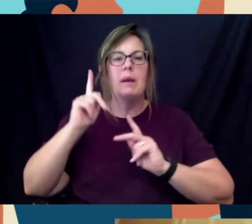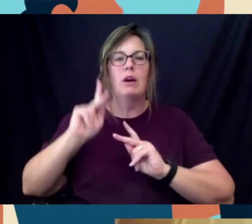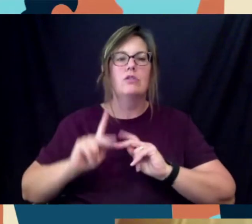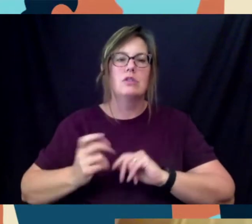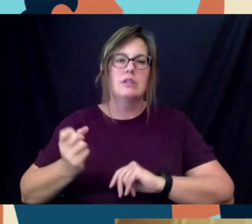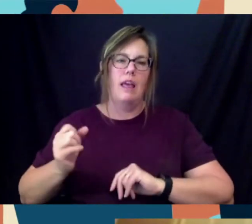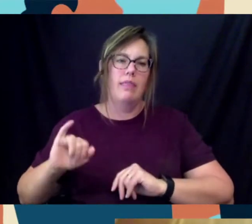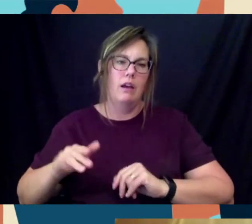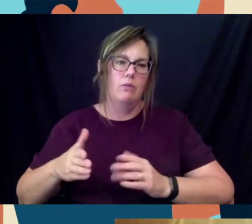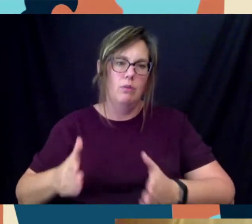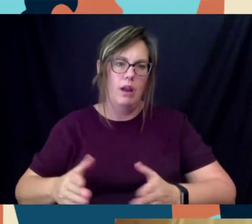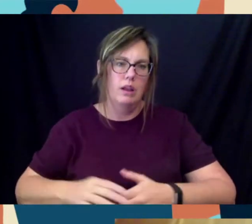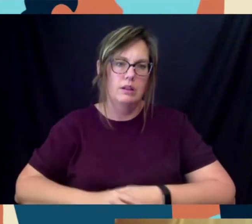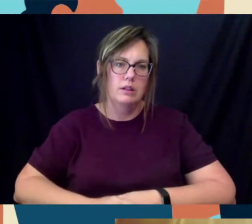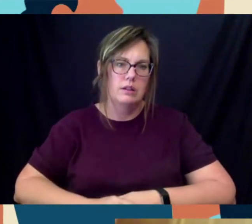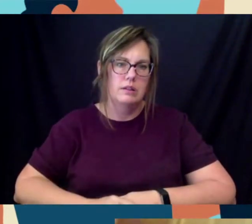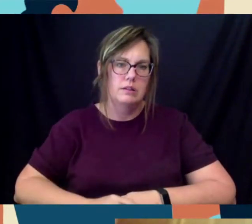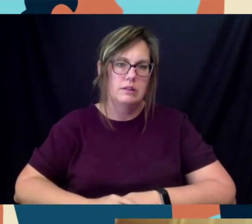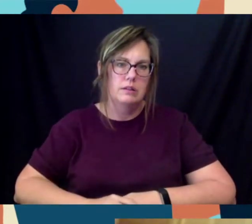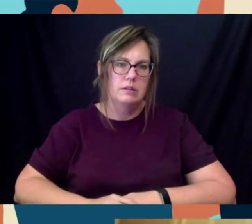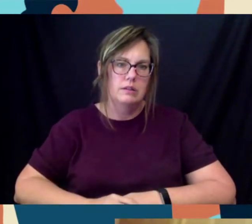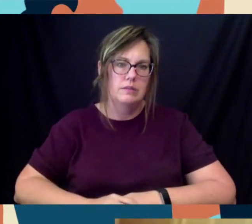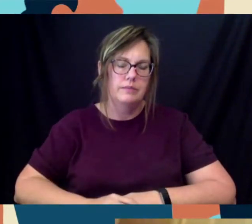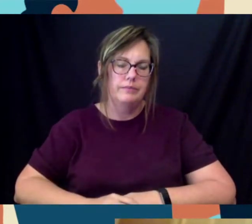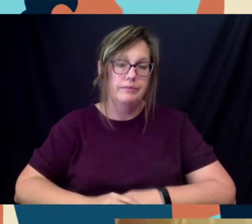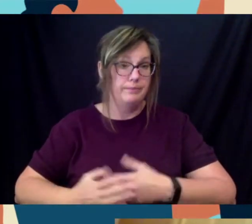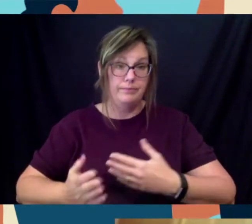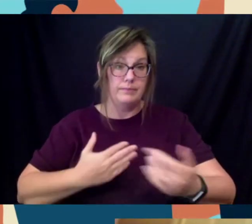i think that regardless of that regardless of how we all grew up